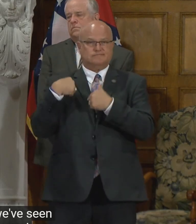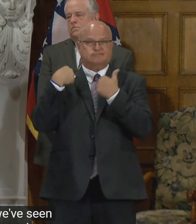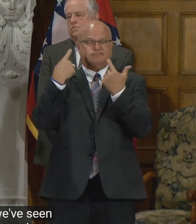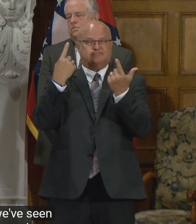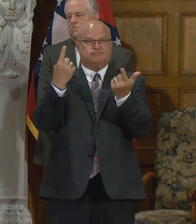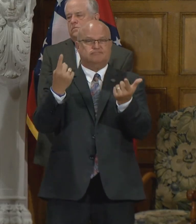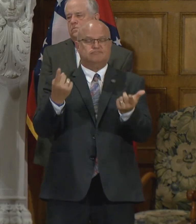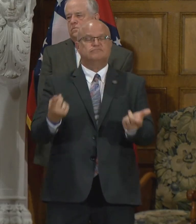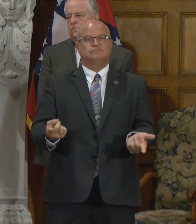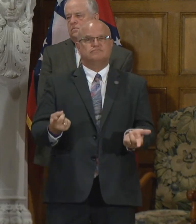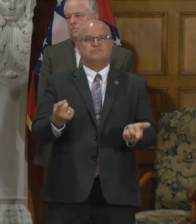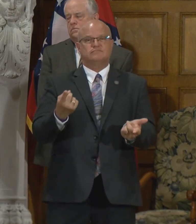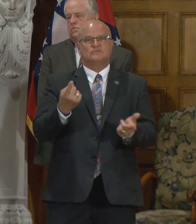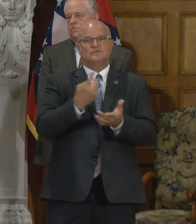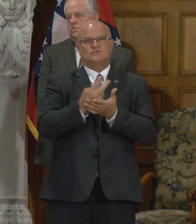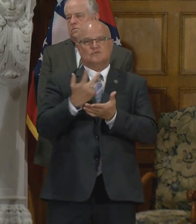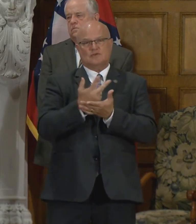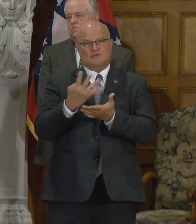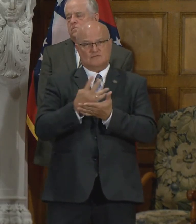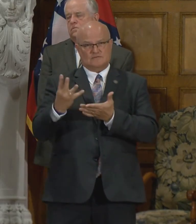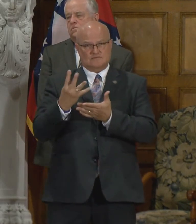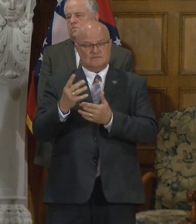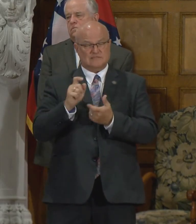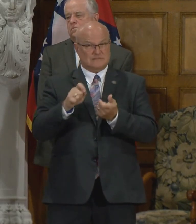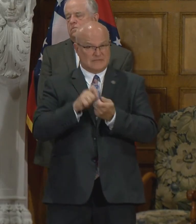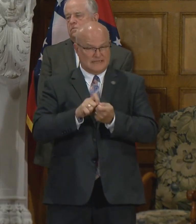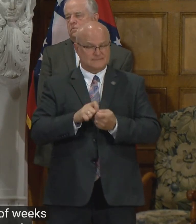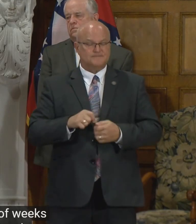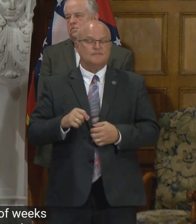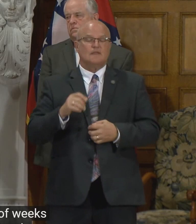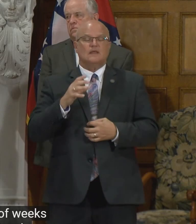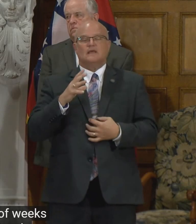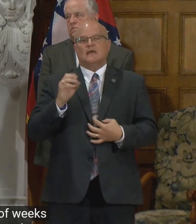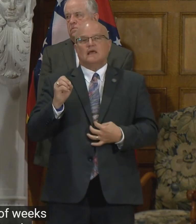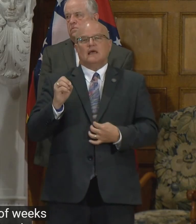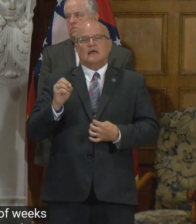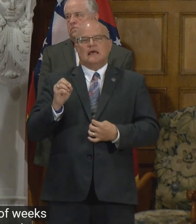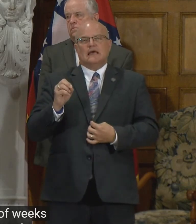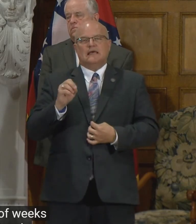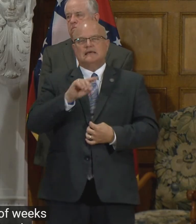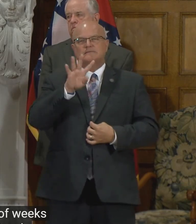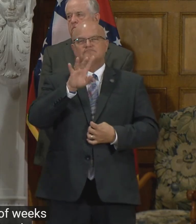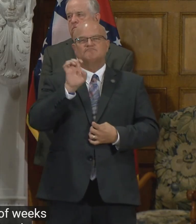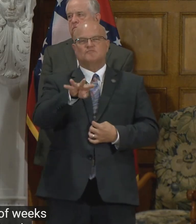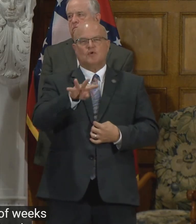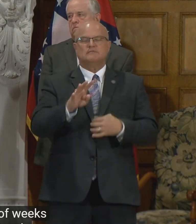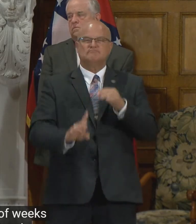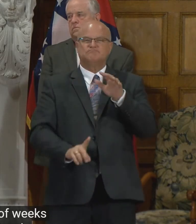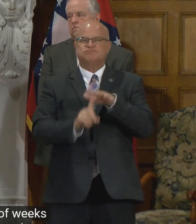the last couple of weeks particularly. And there's questions that have arisen as to,